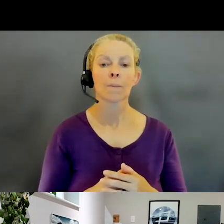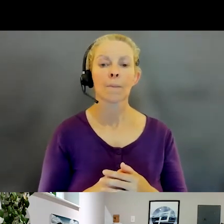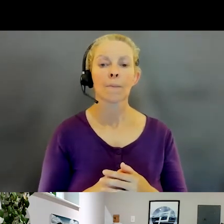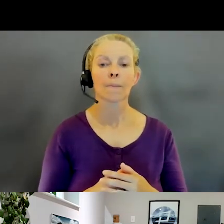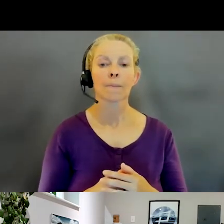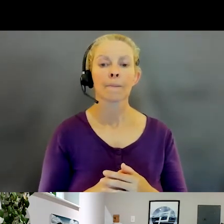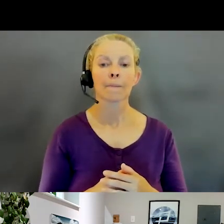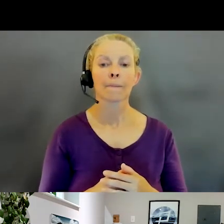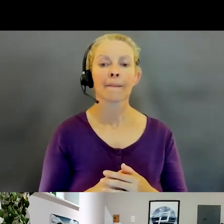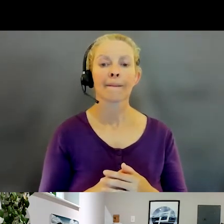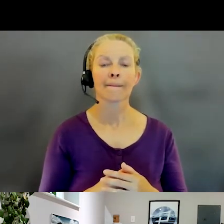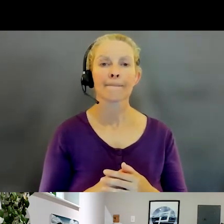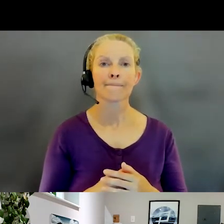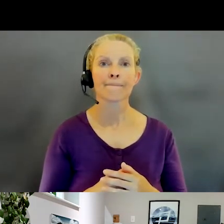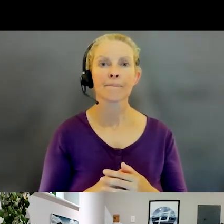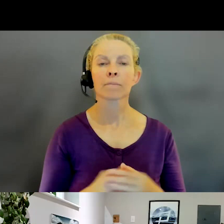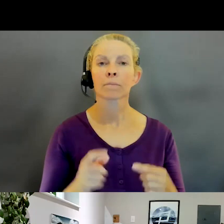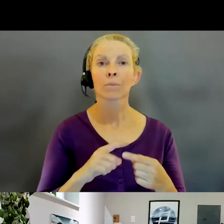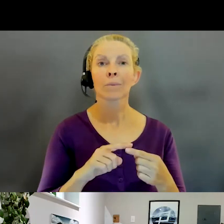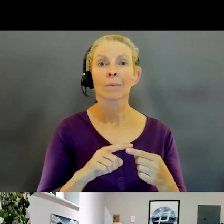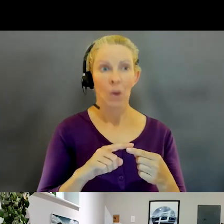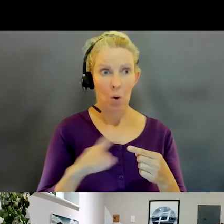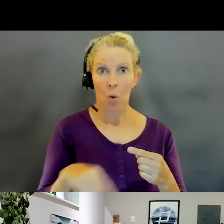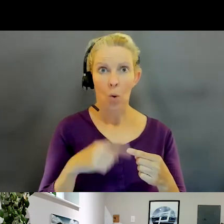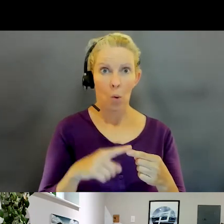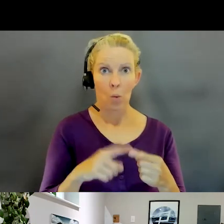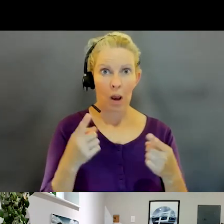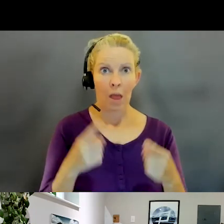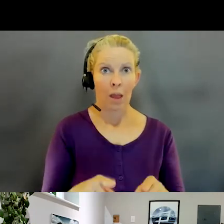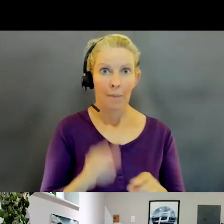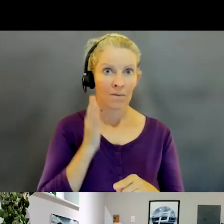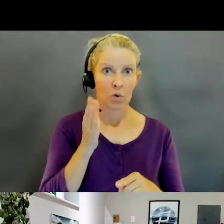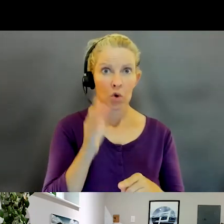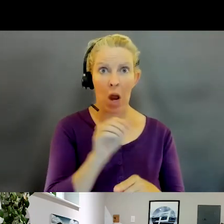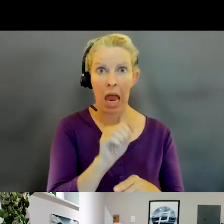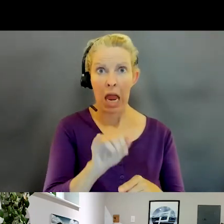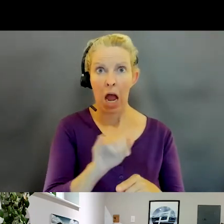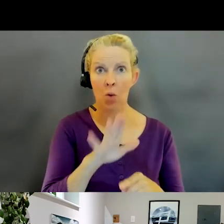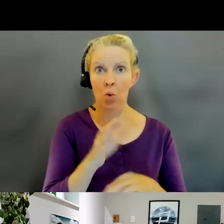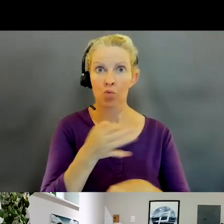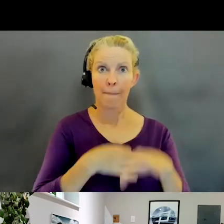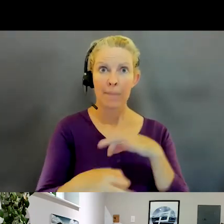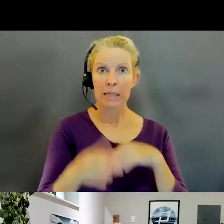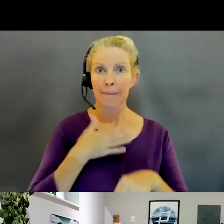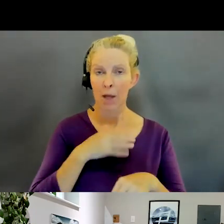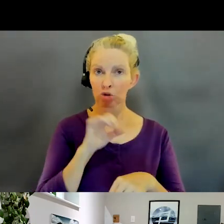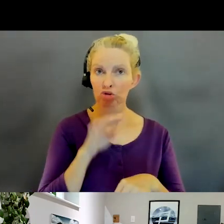it's going to replace me and everything that I do. I actually look back at the previous revolutions